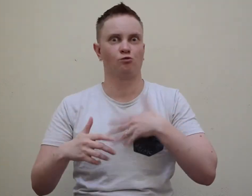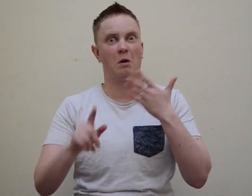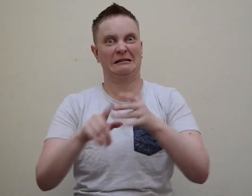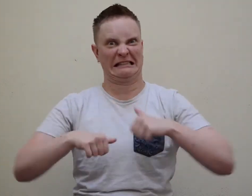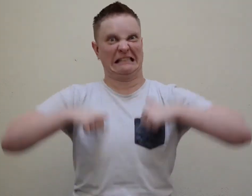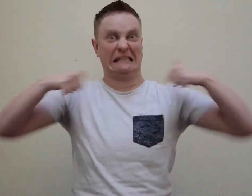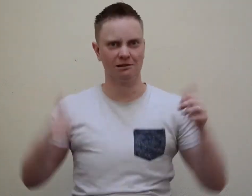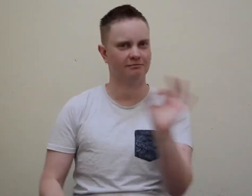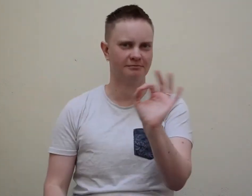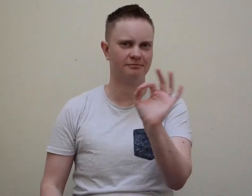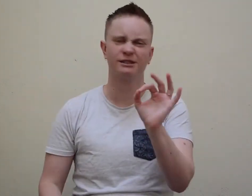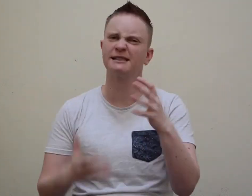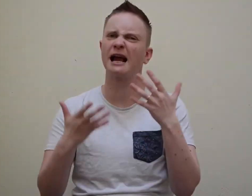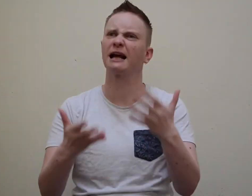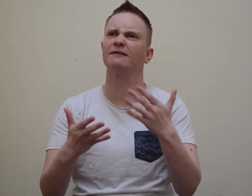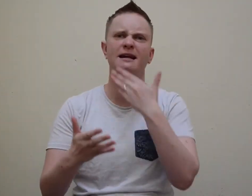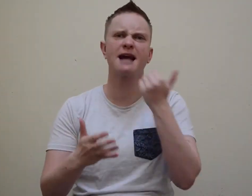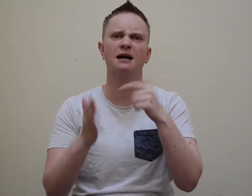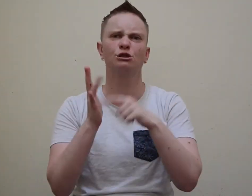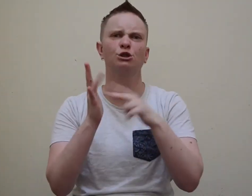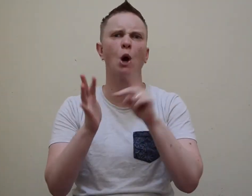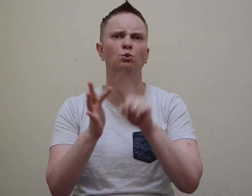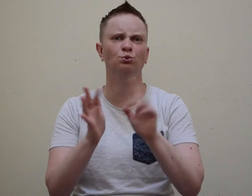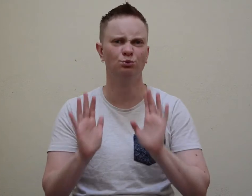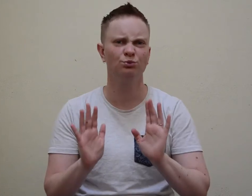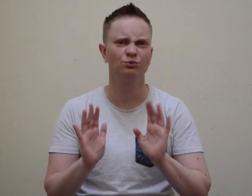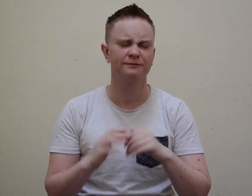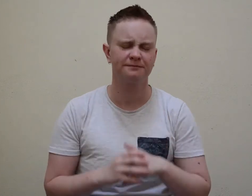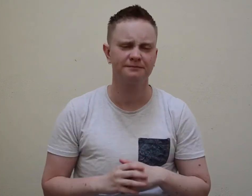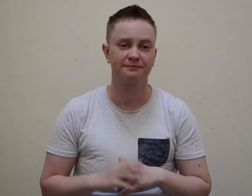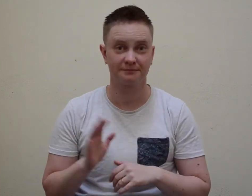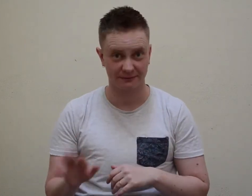I don't wanna be a big beefy dude. I just want to be nice and toned.